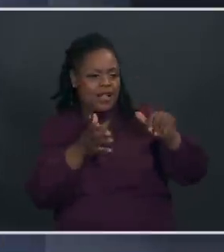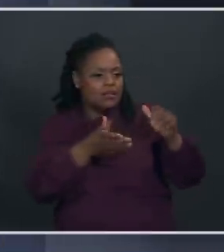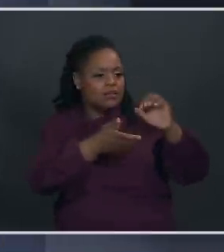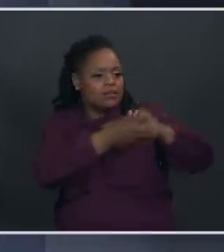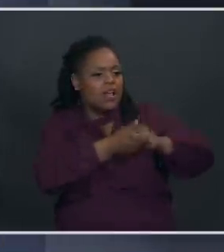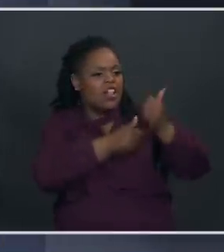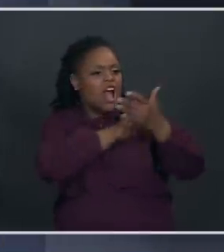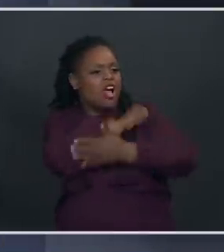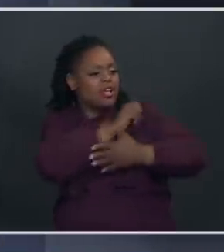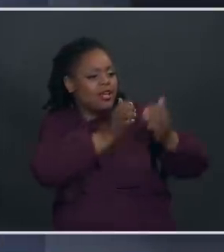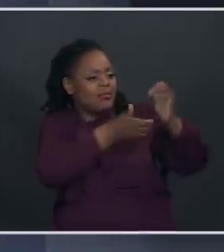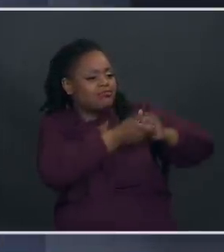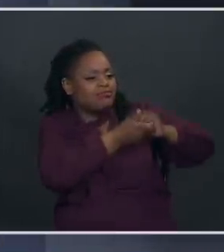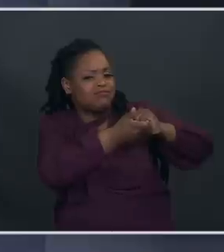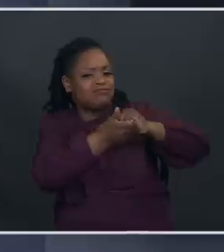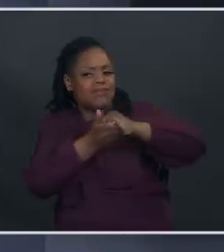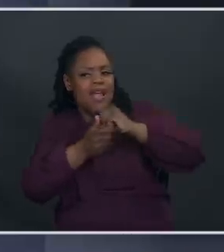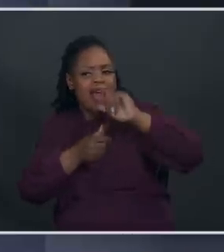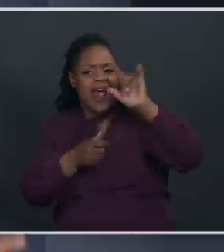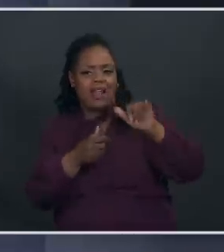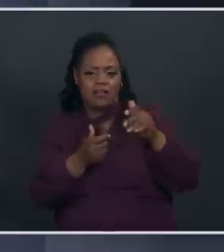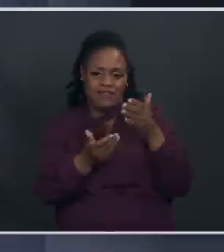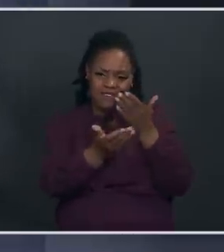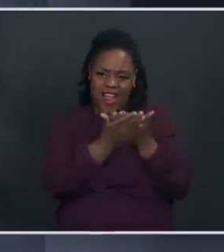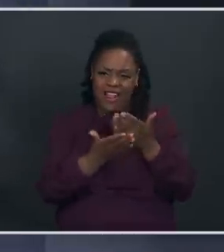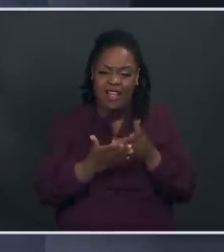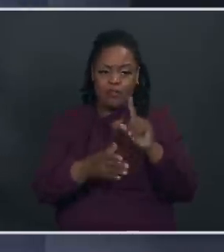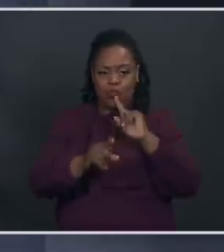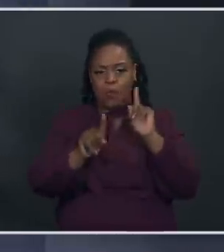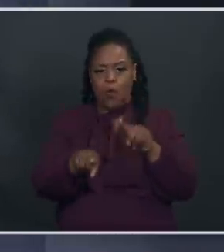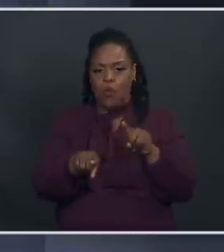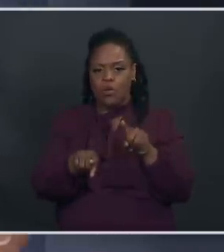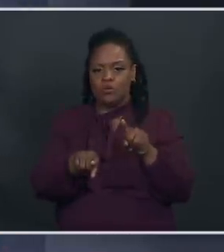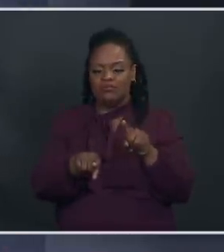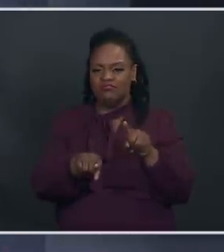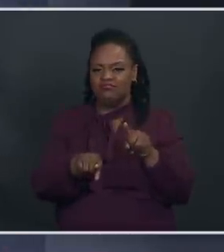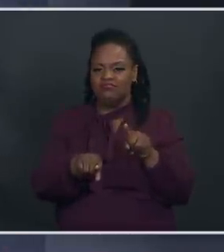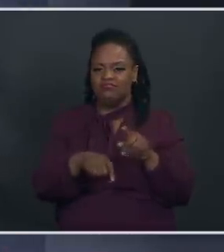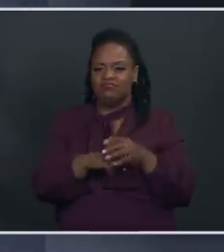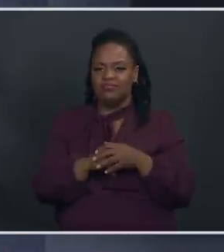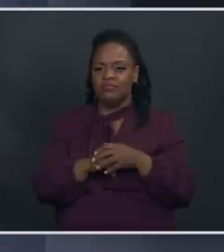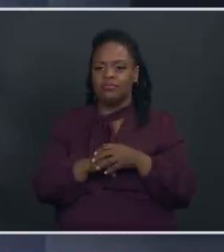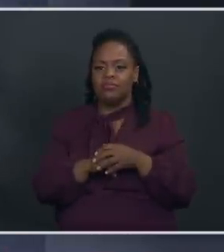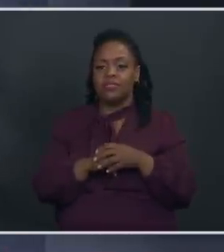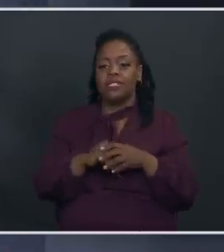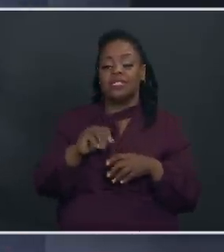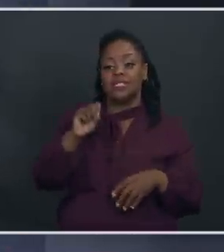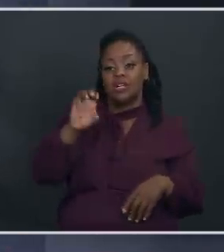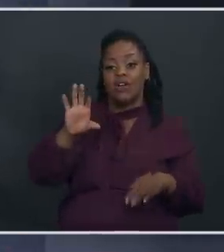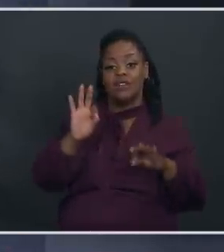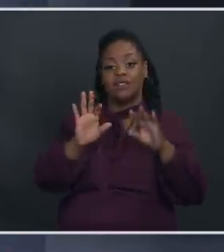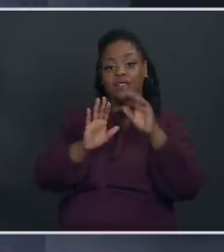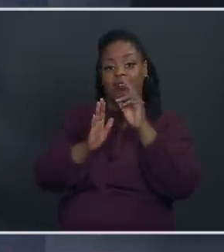on the investigation once it's done. In addition, as you all know, the Secretary of State was just -- Tony Blinken was just sworn in yesterday,